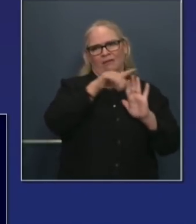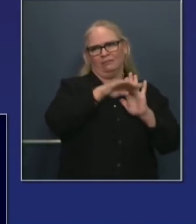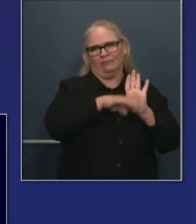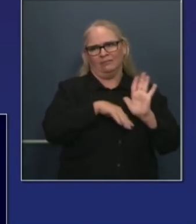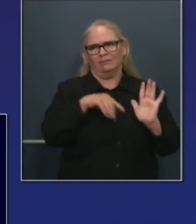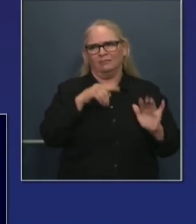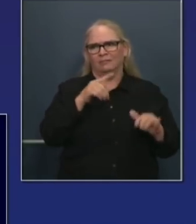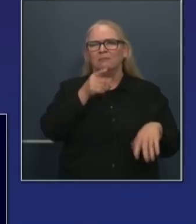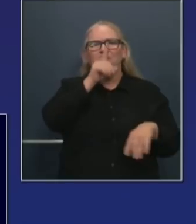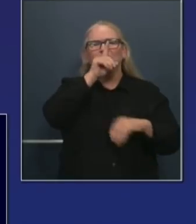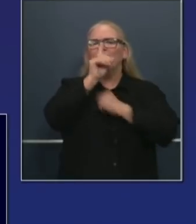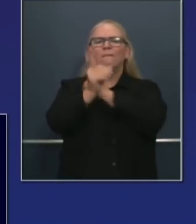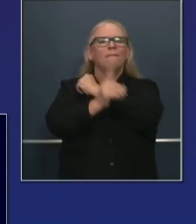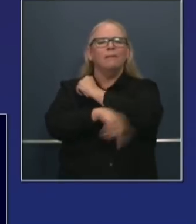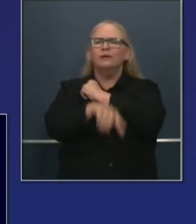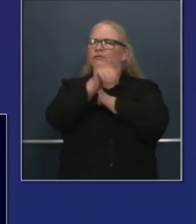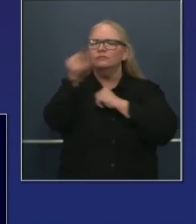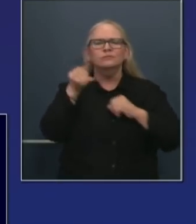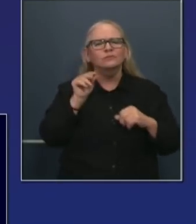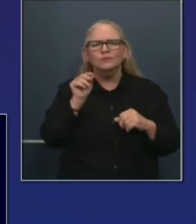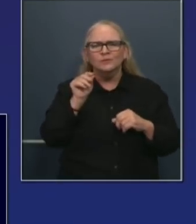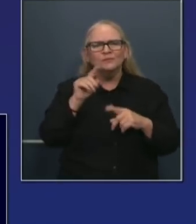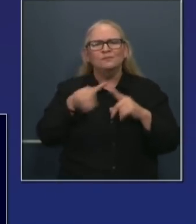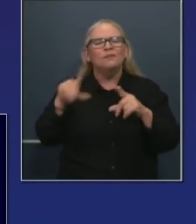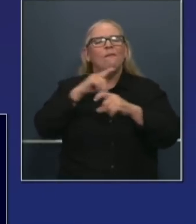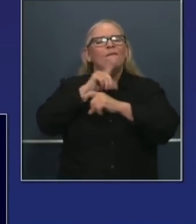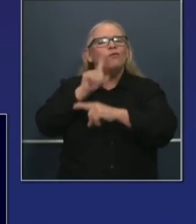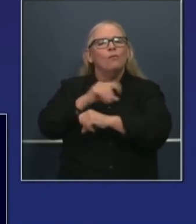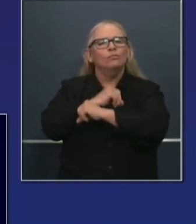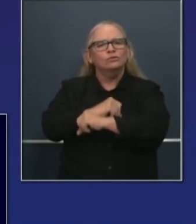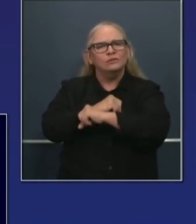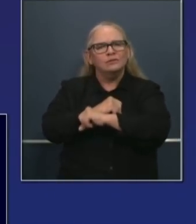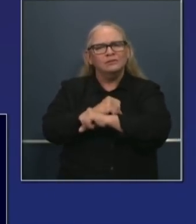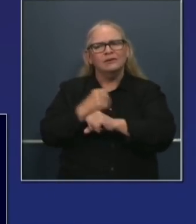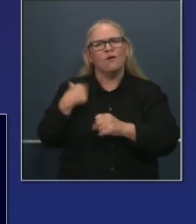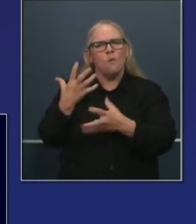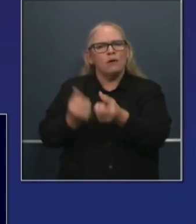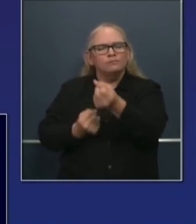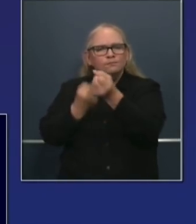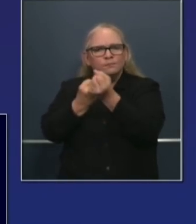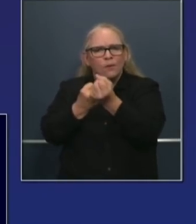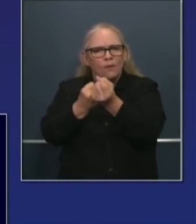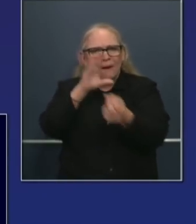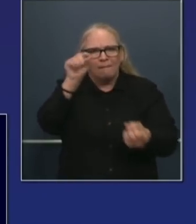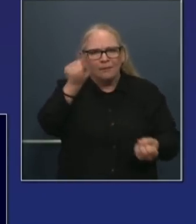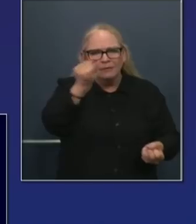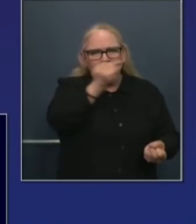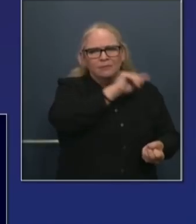COMPLIANCE. I SAID THAT BECAUSE I MEAN THAT. THIS IS NOT READY, FIRE, AIM?